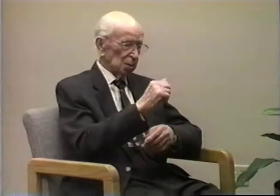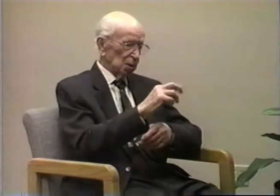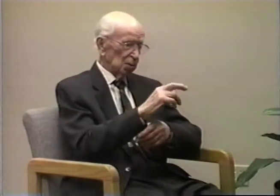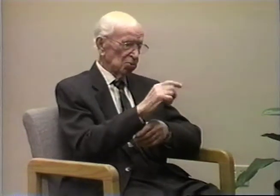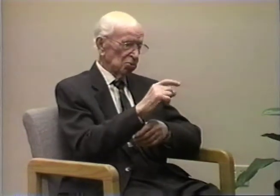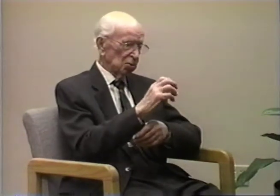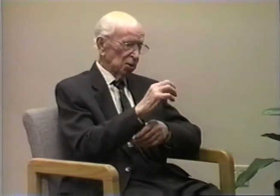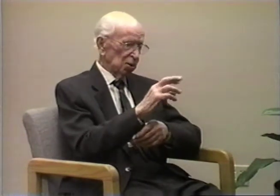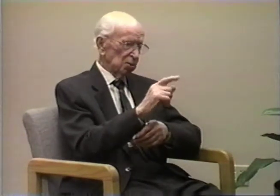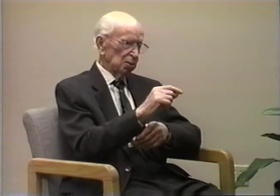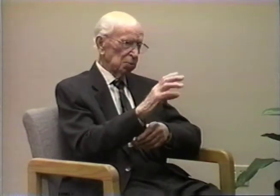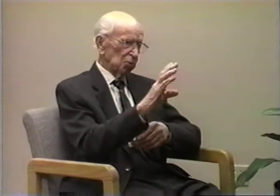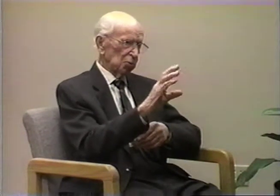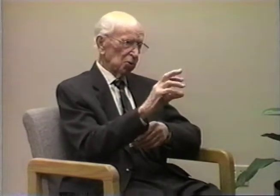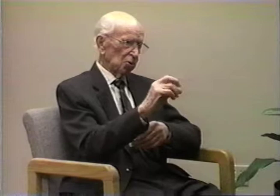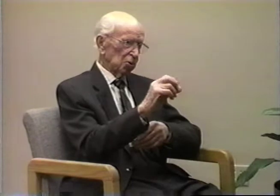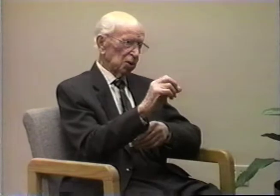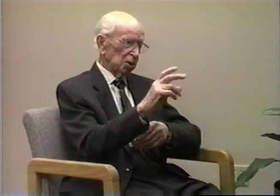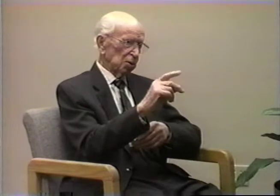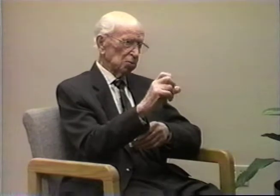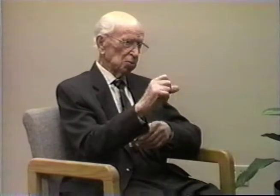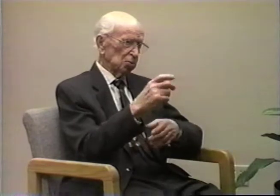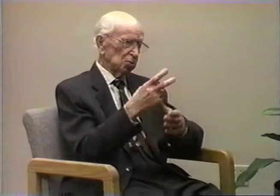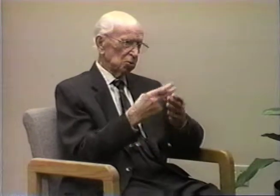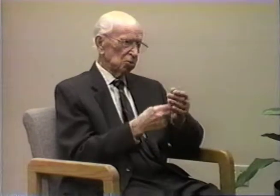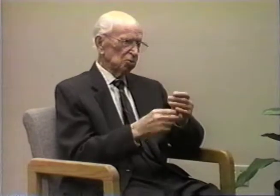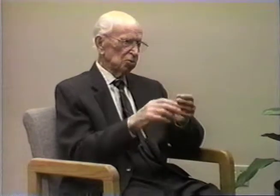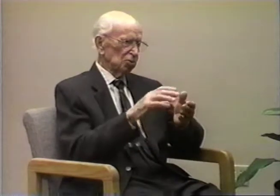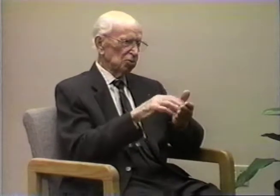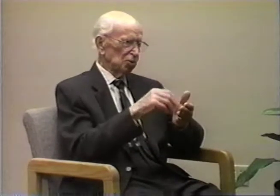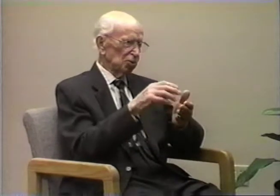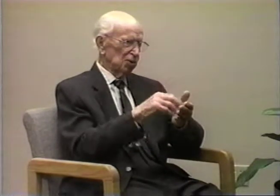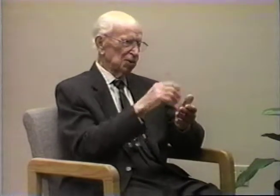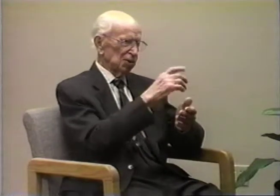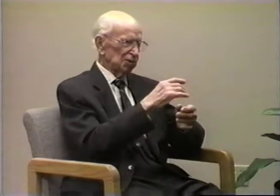Well, Charles Thompson met Margaret Brooks